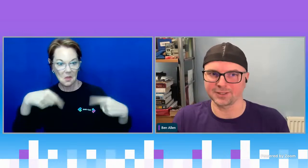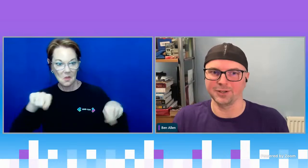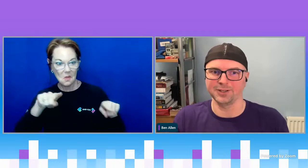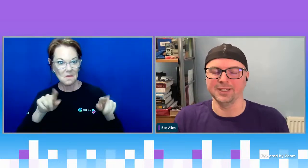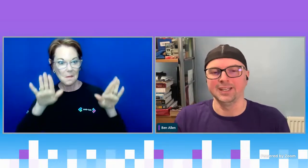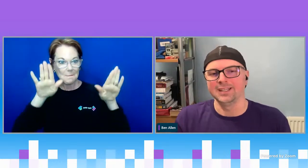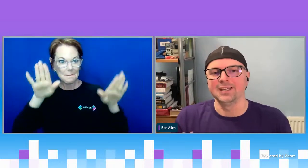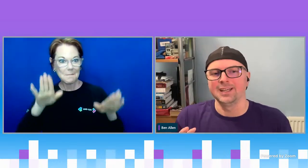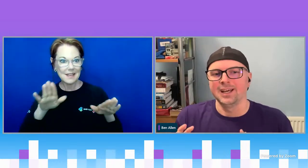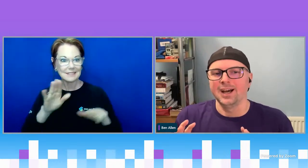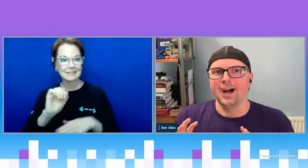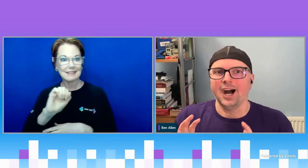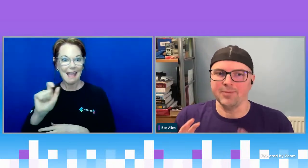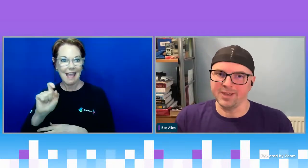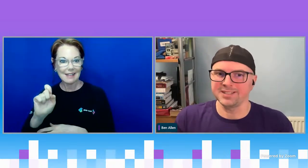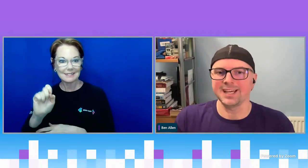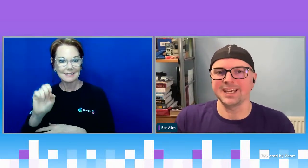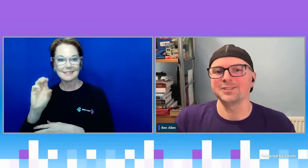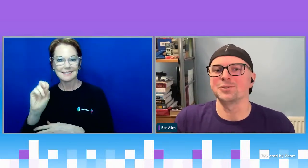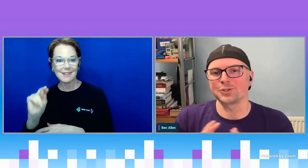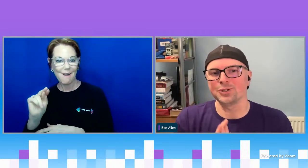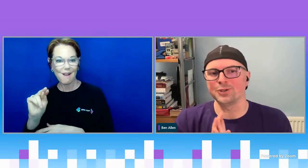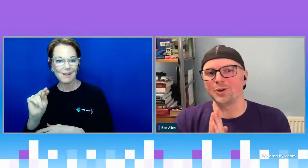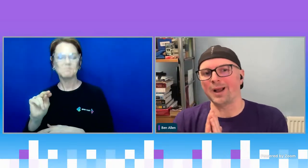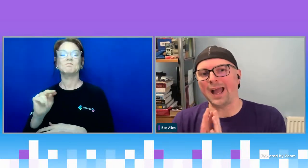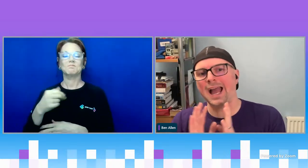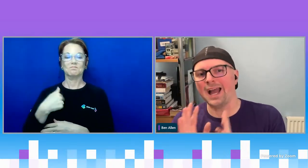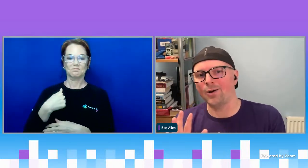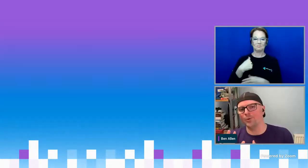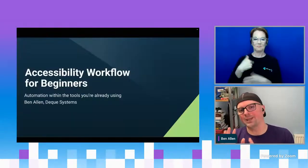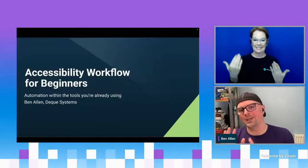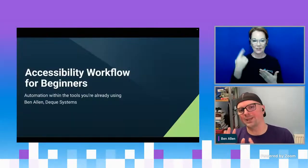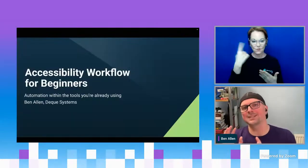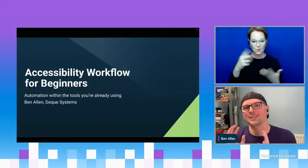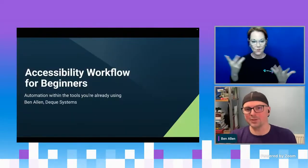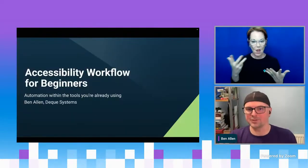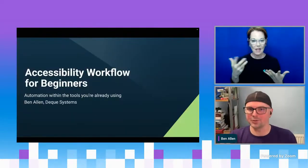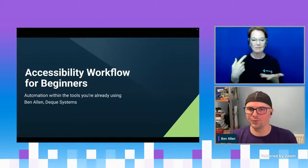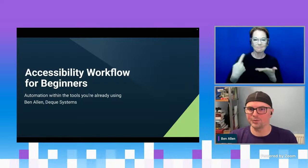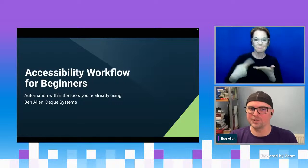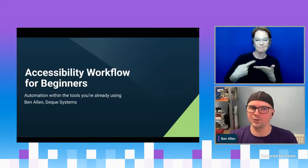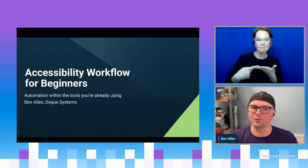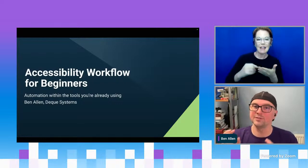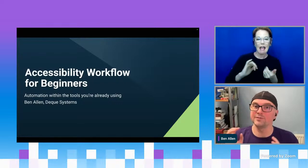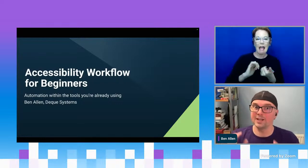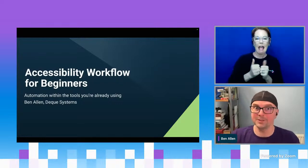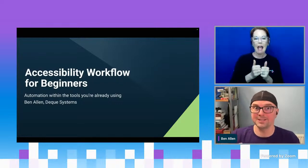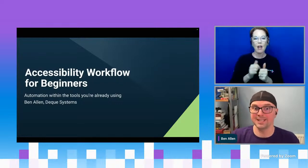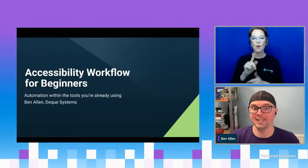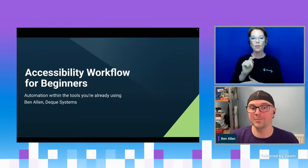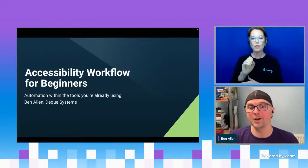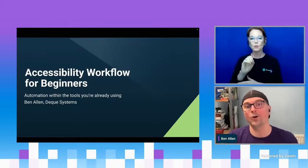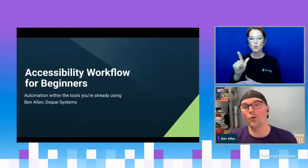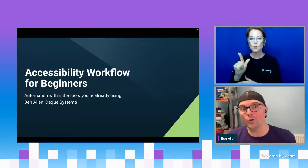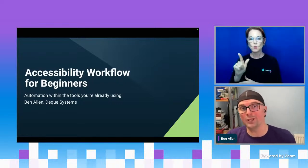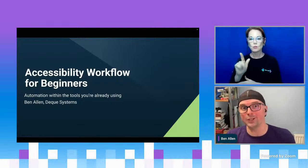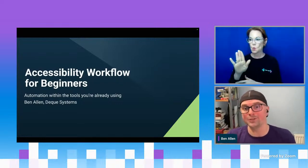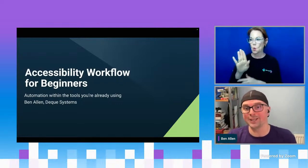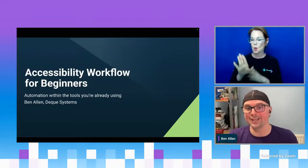having an amazing Axe-con. I'm here today to talk to you about how we can take some of the